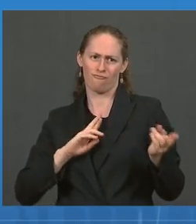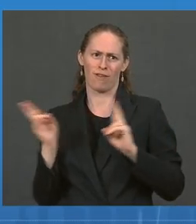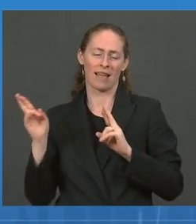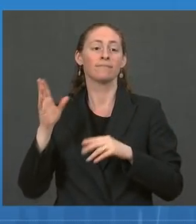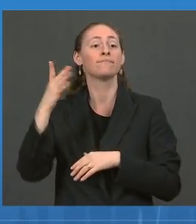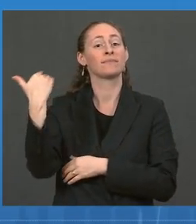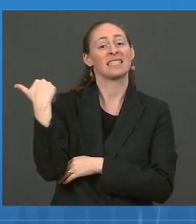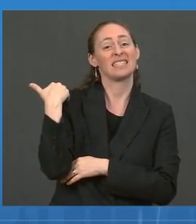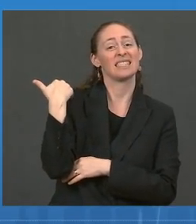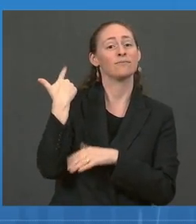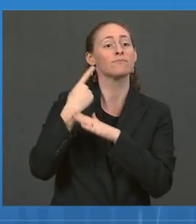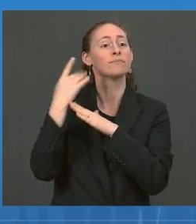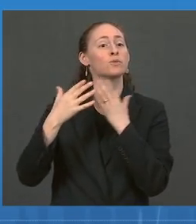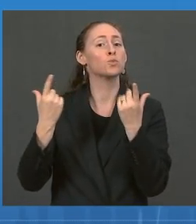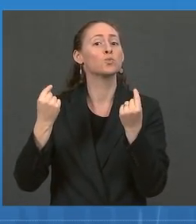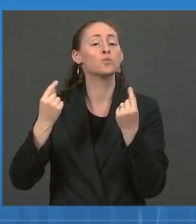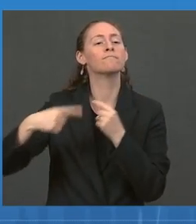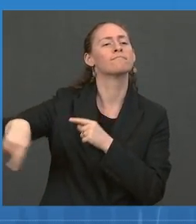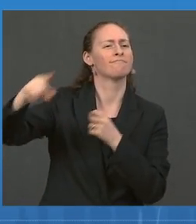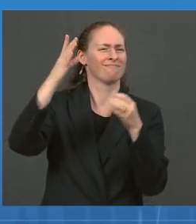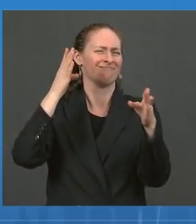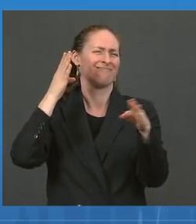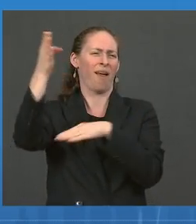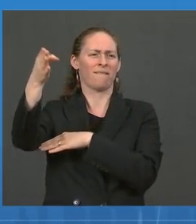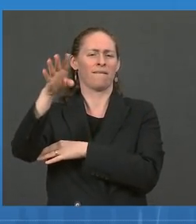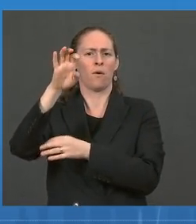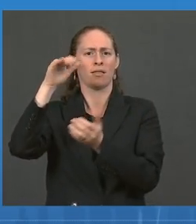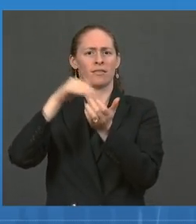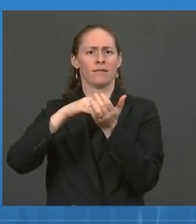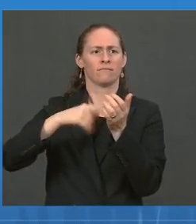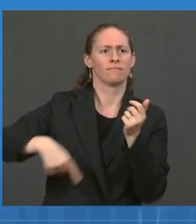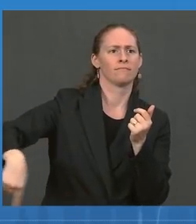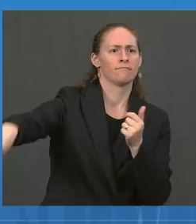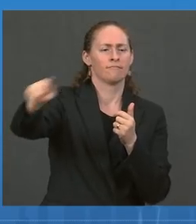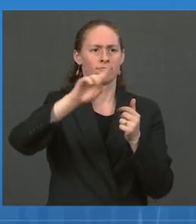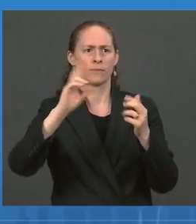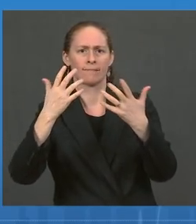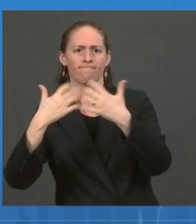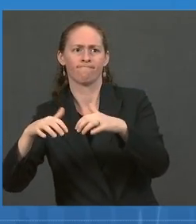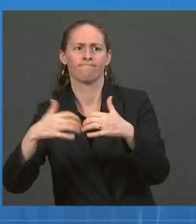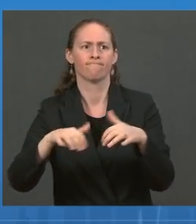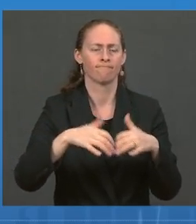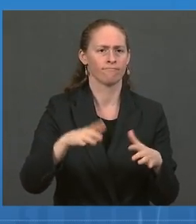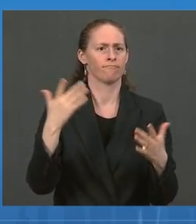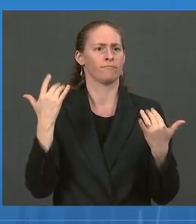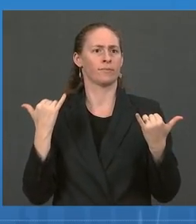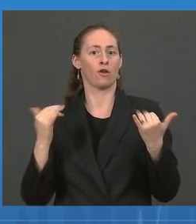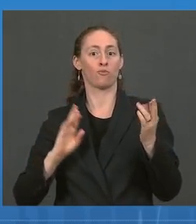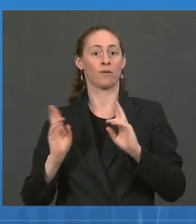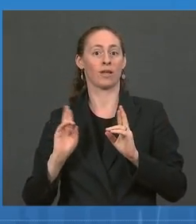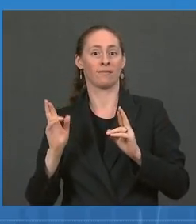over 400,000 Americans received the additional protection of a booster, and almost 1 million people